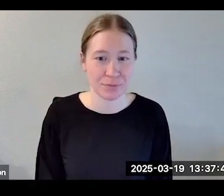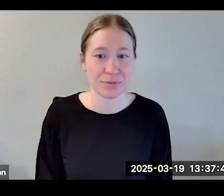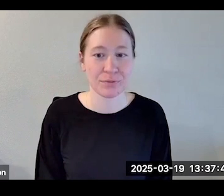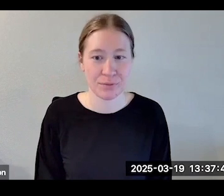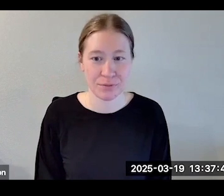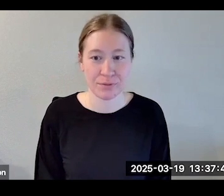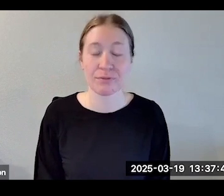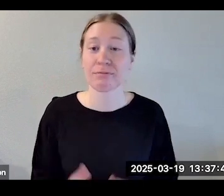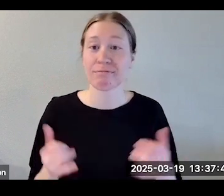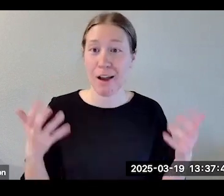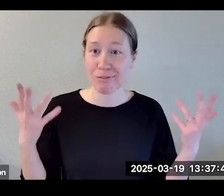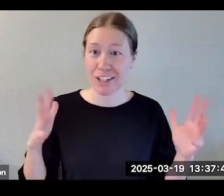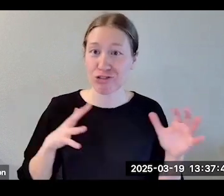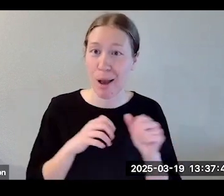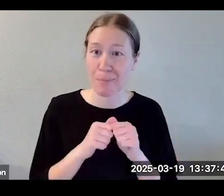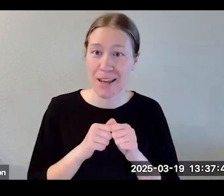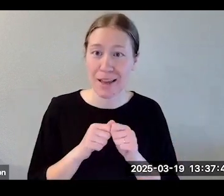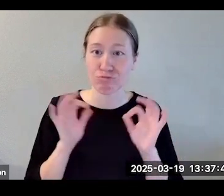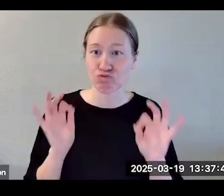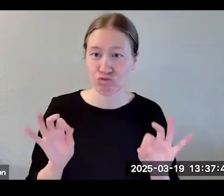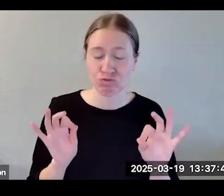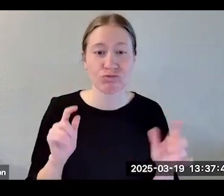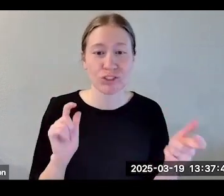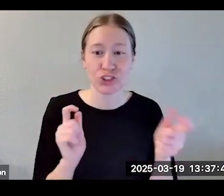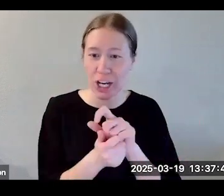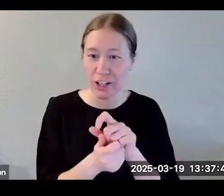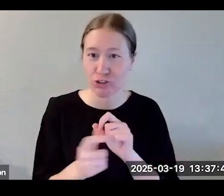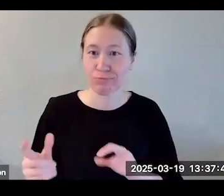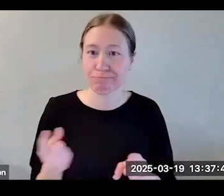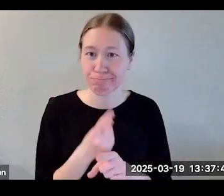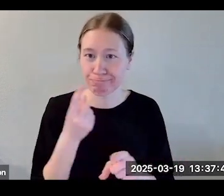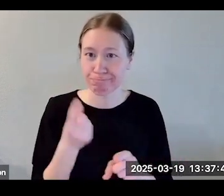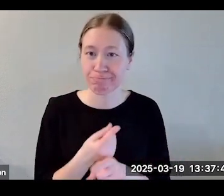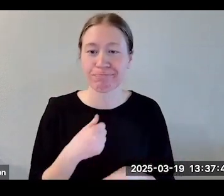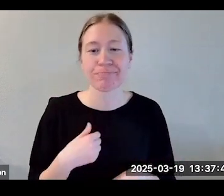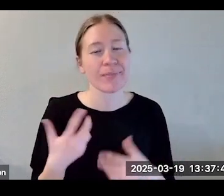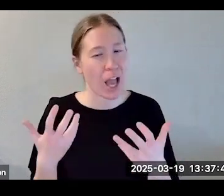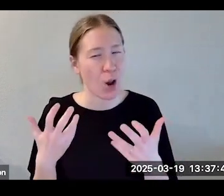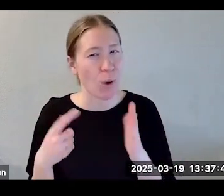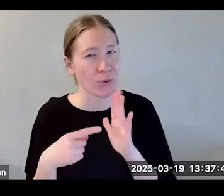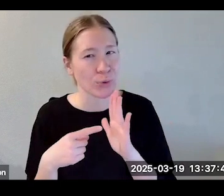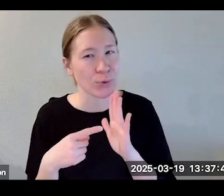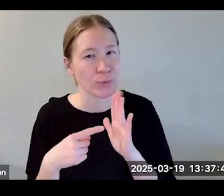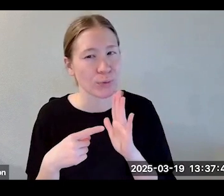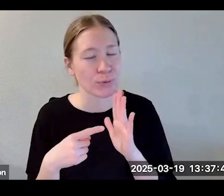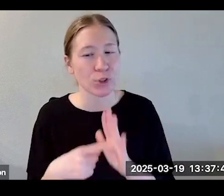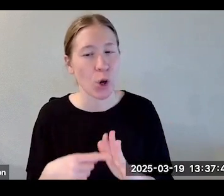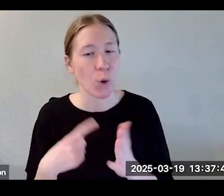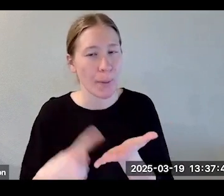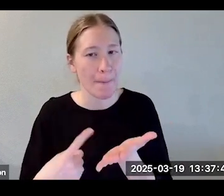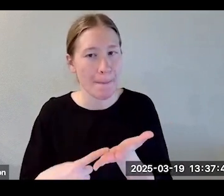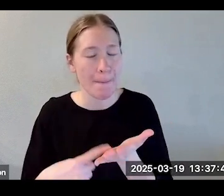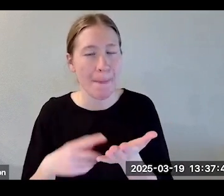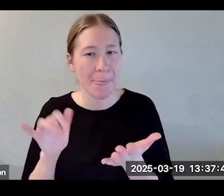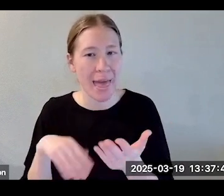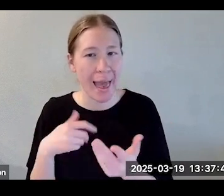So now we've updated that link text. I do wanna talk about what that impact is. So if someone is using this document